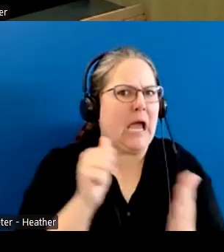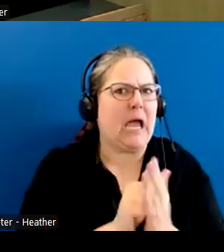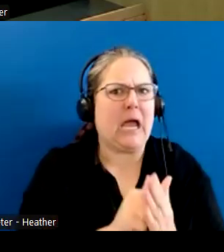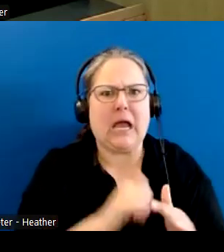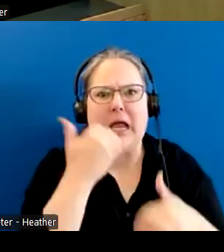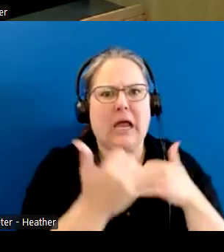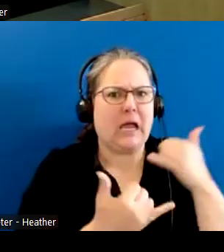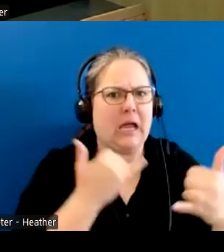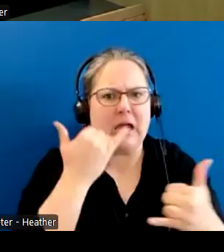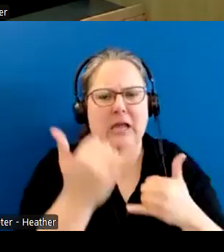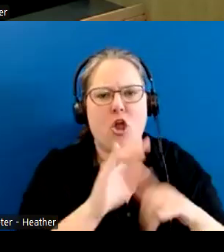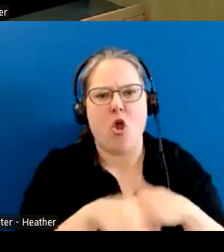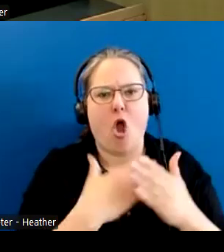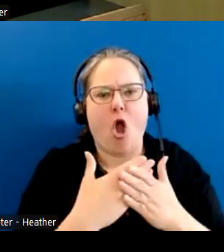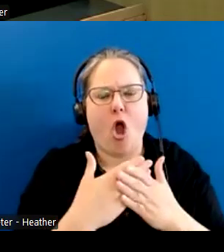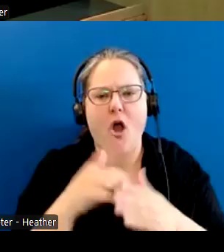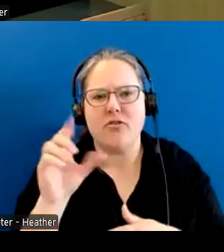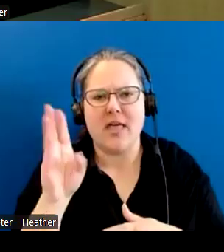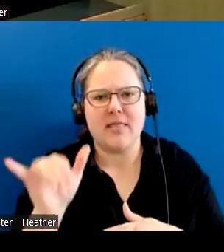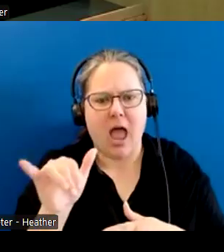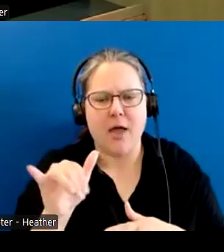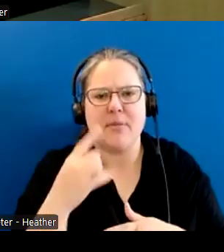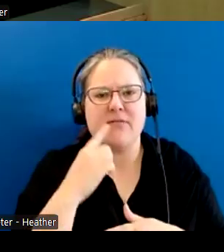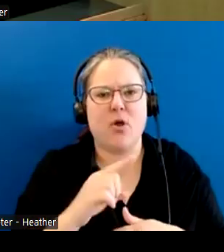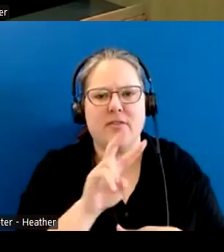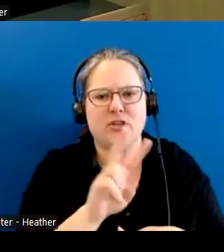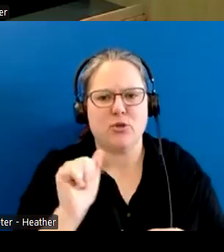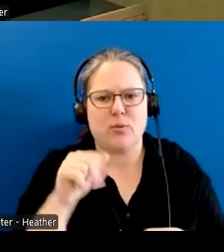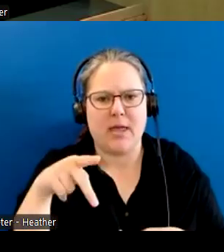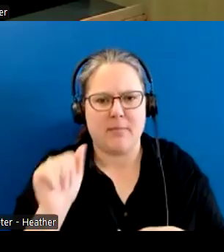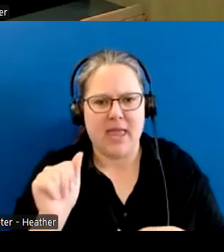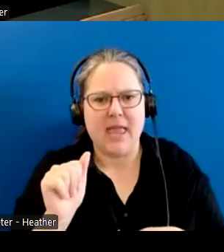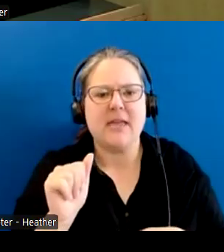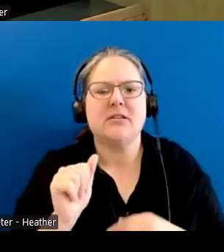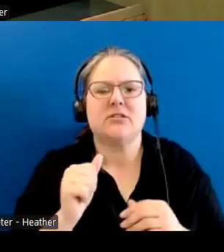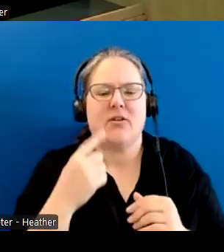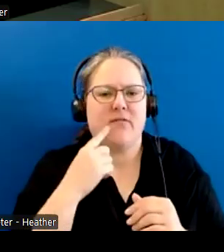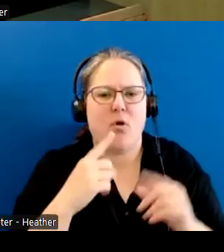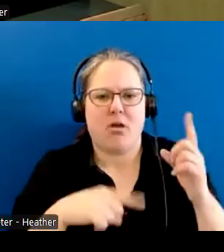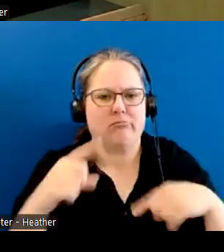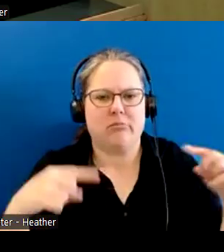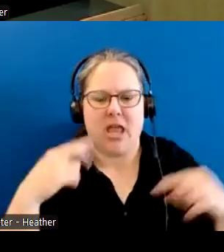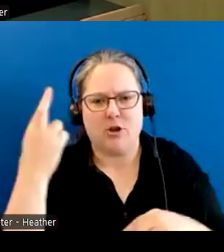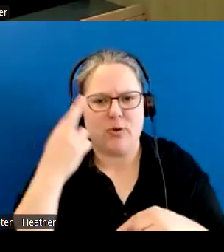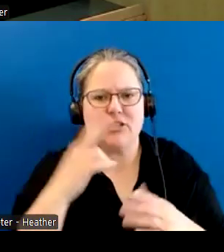doors. they should doing all the lobbying the APA the two APAs do um for various reasons that needs